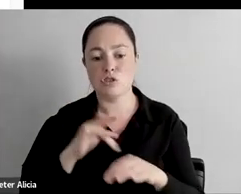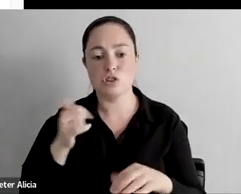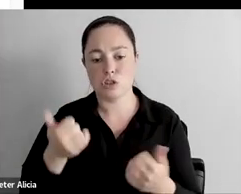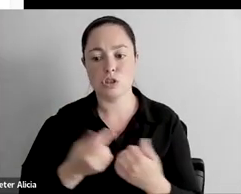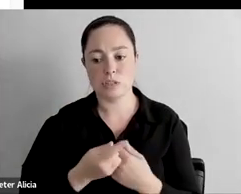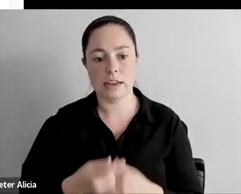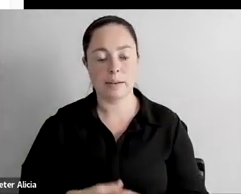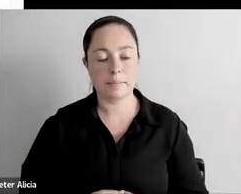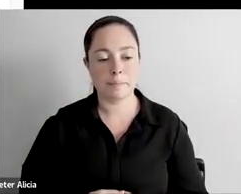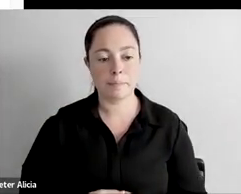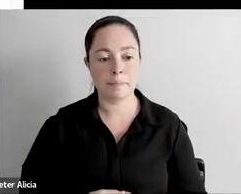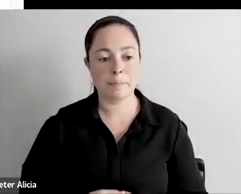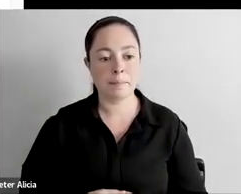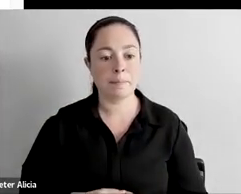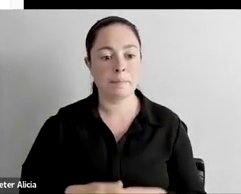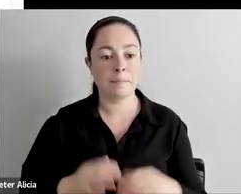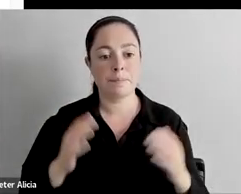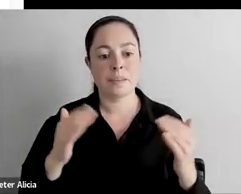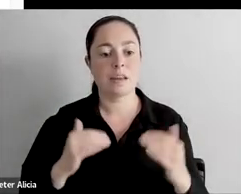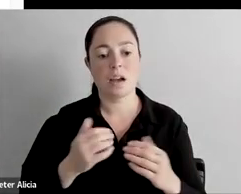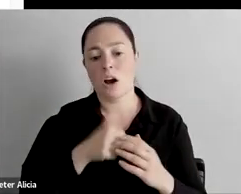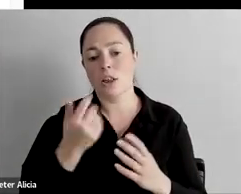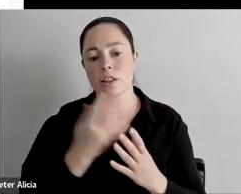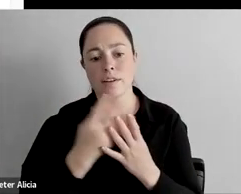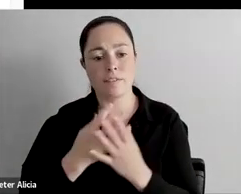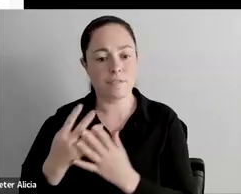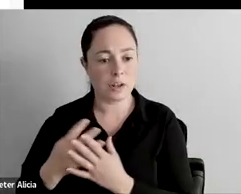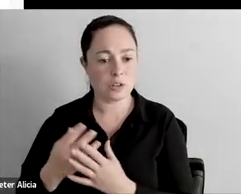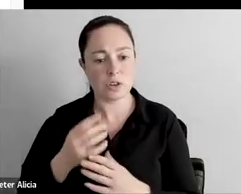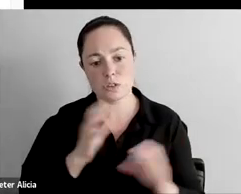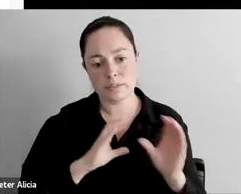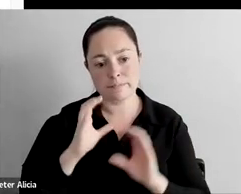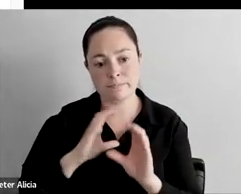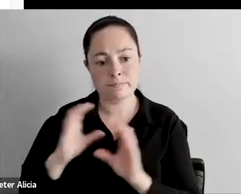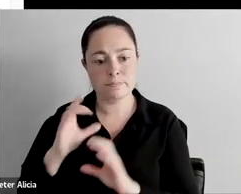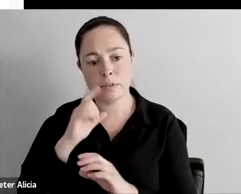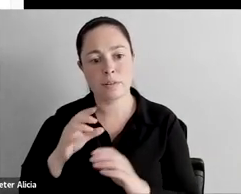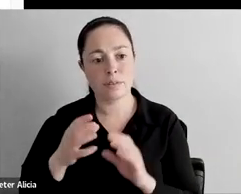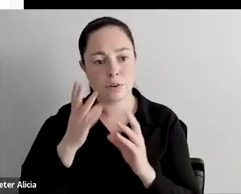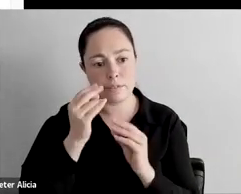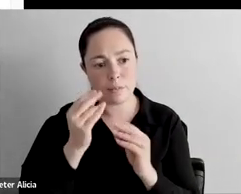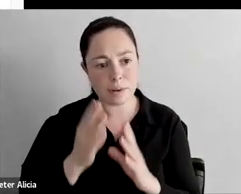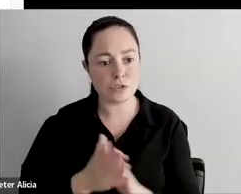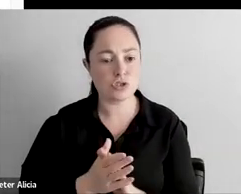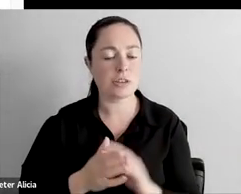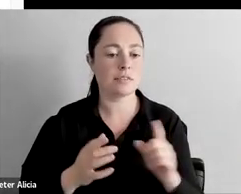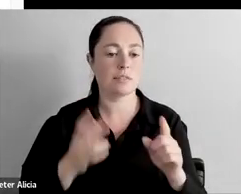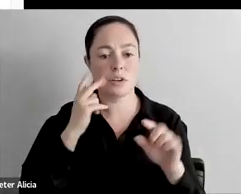We also have filters that you can apply. And down below, there are bar graphs that show the percent